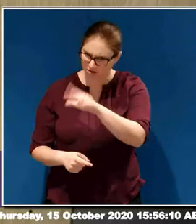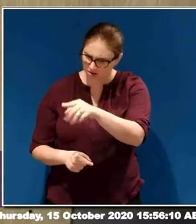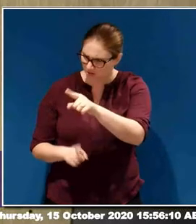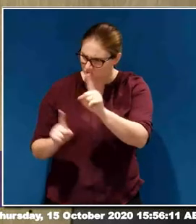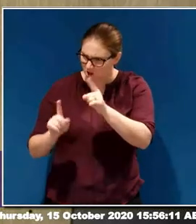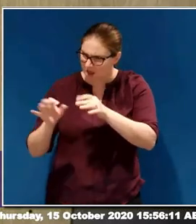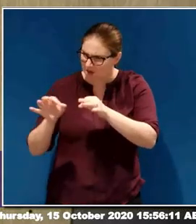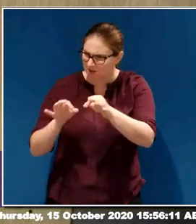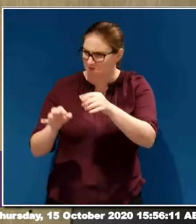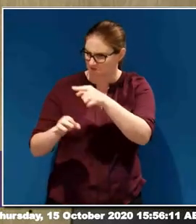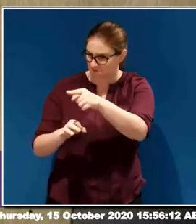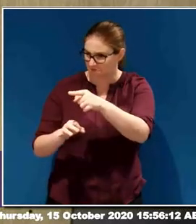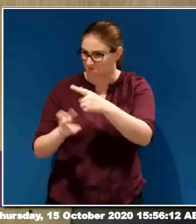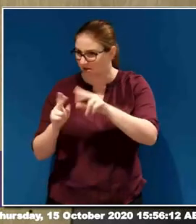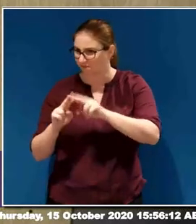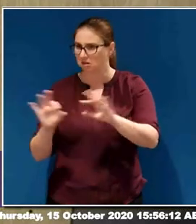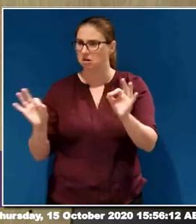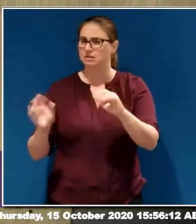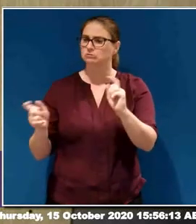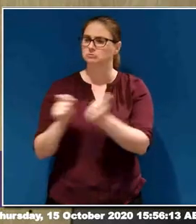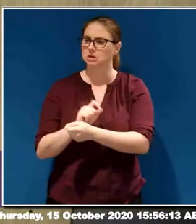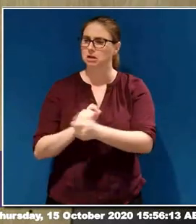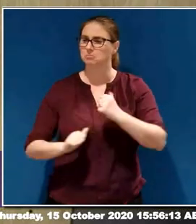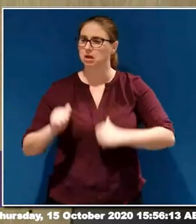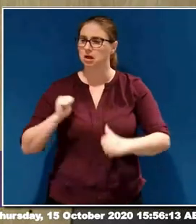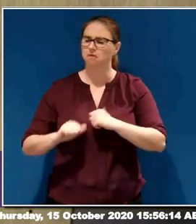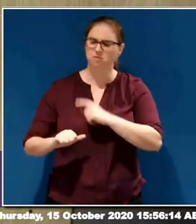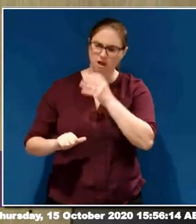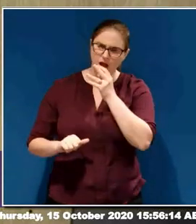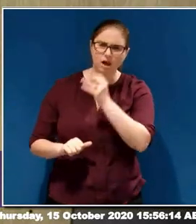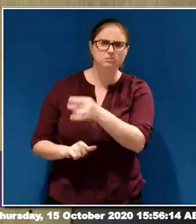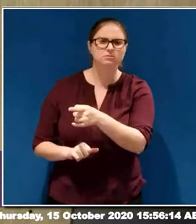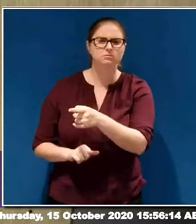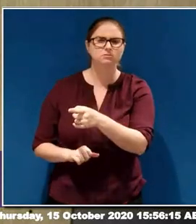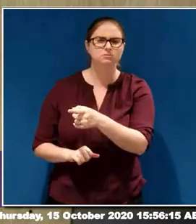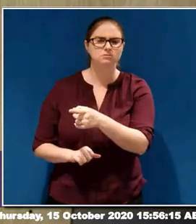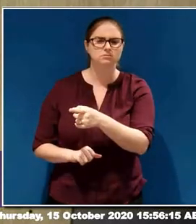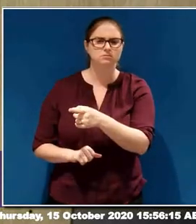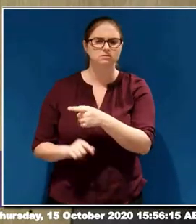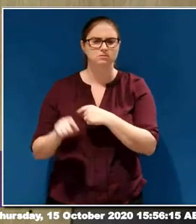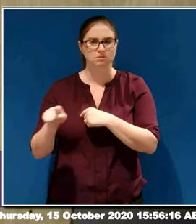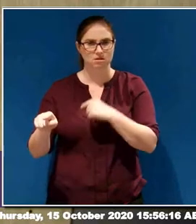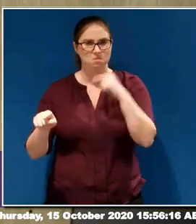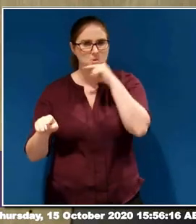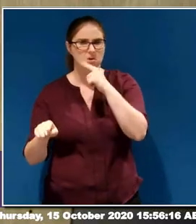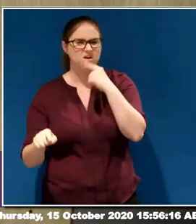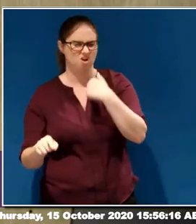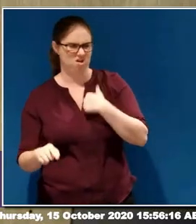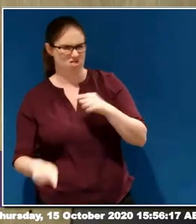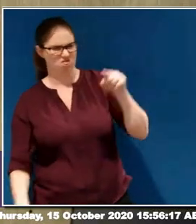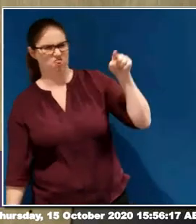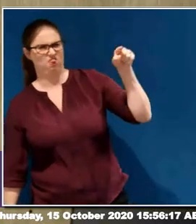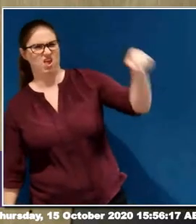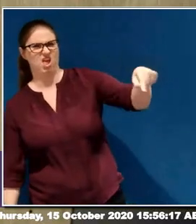He went "I'm going to end up in there", “like this person, that person, this person”.